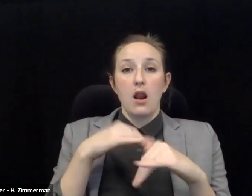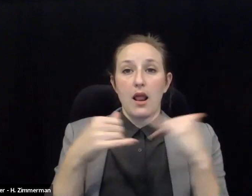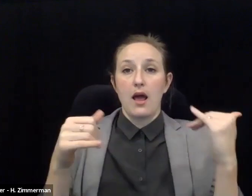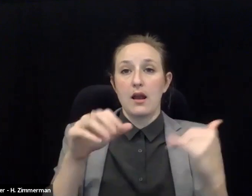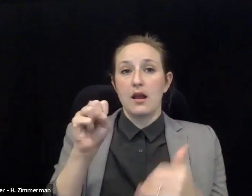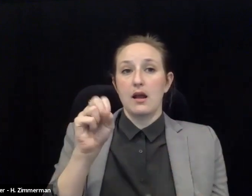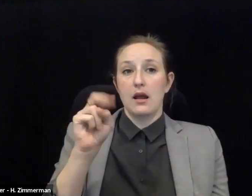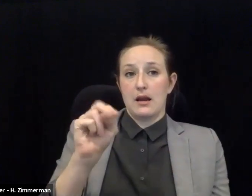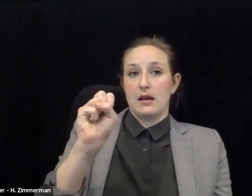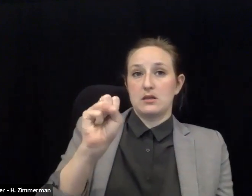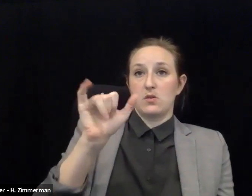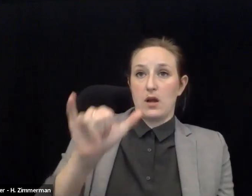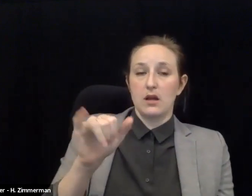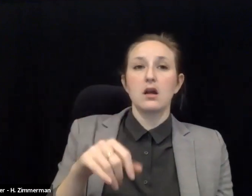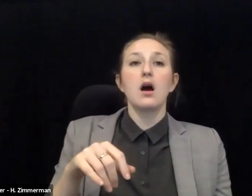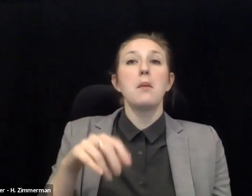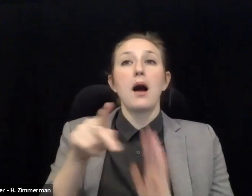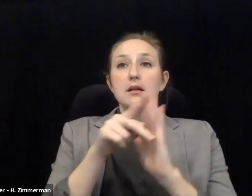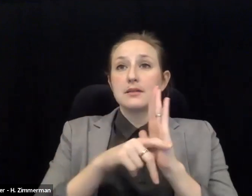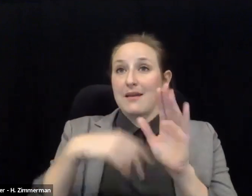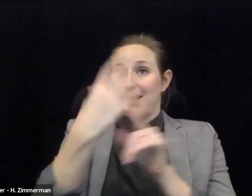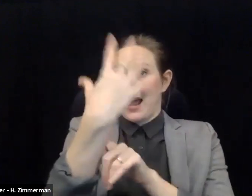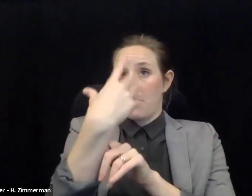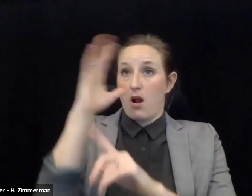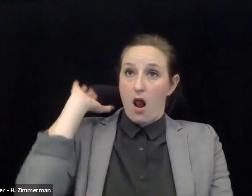have the camera on at all times during the session. And we